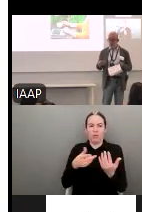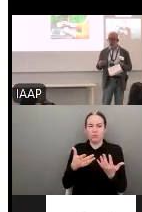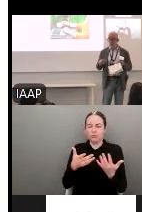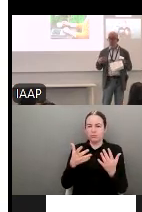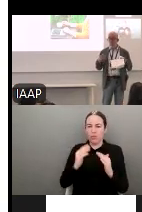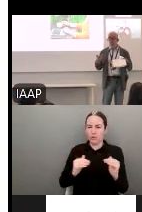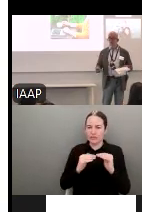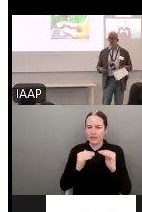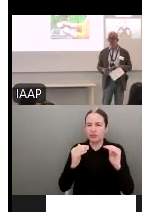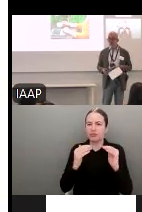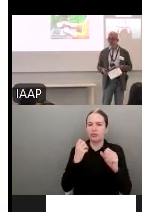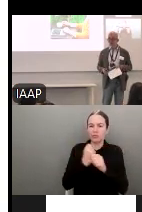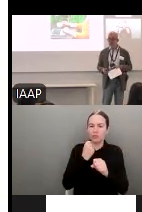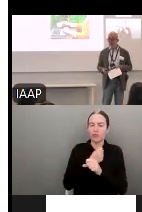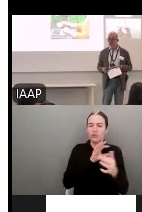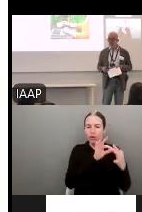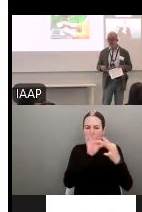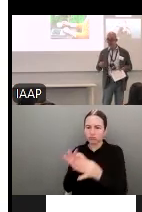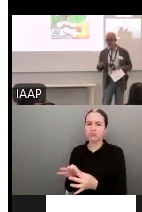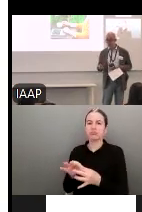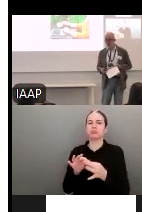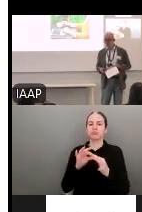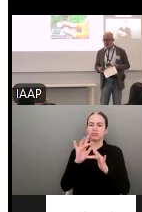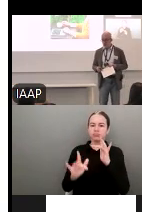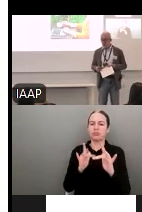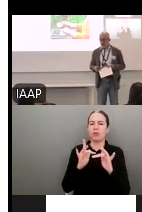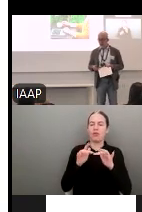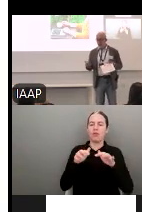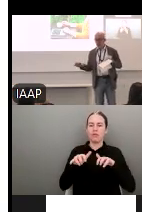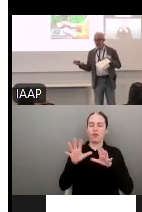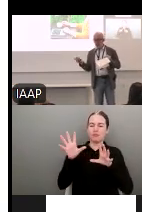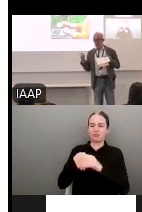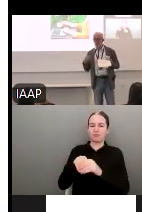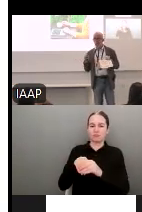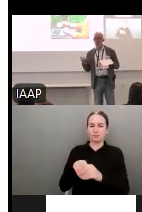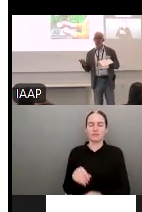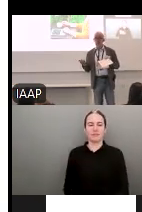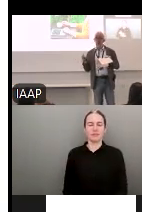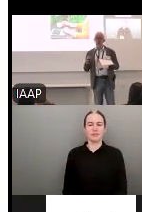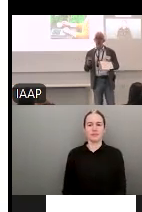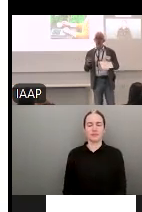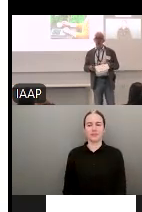for contributing to digital inclusion and also, how, if possible, to monitor it,